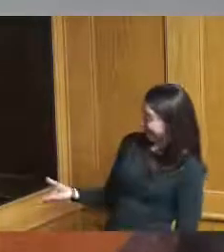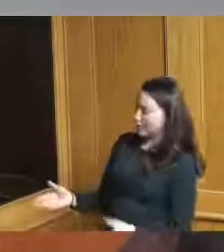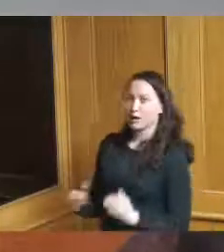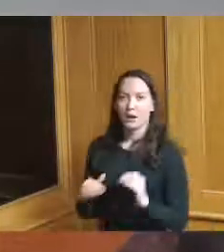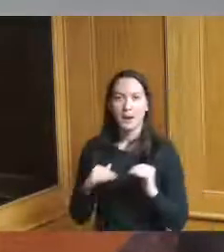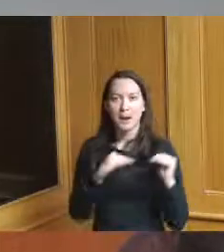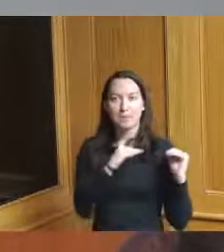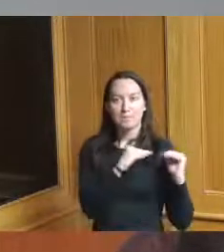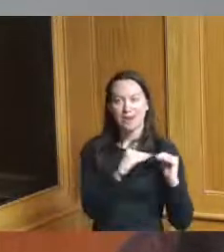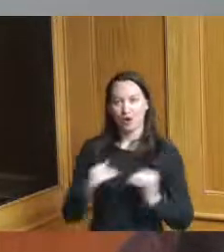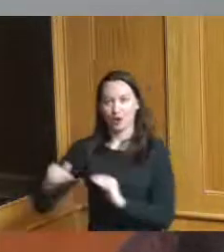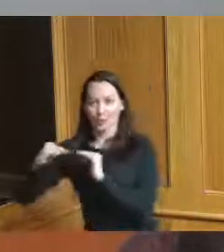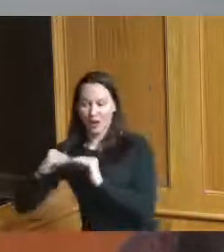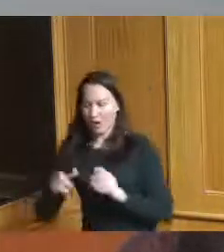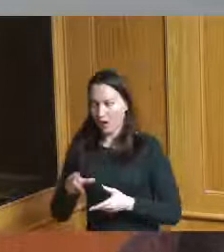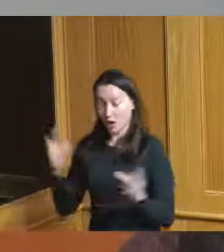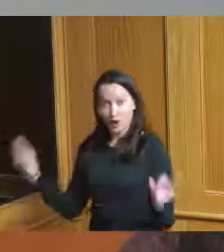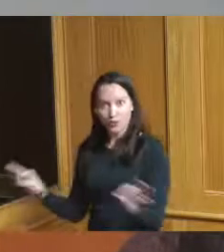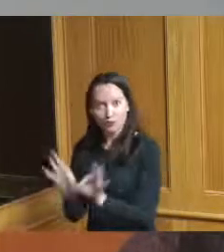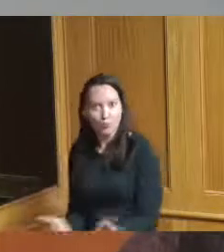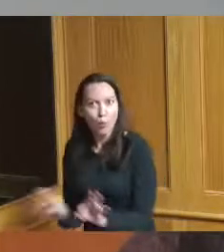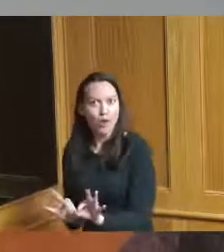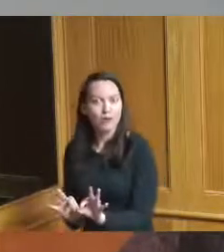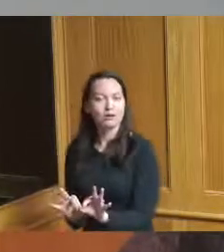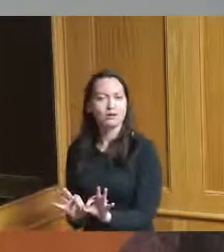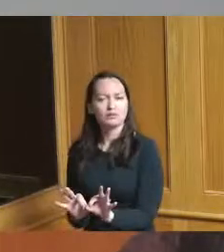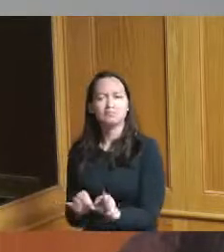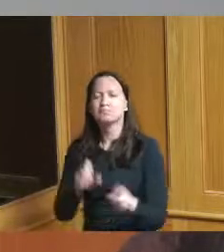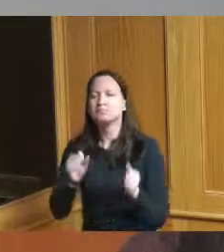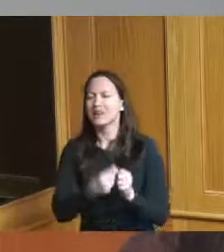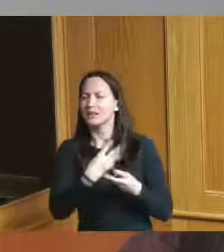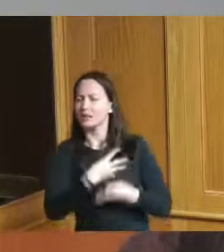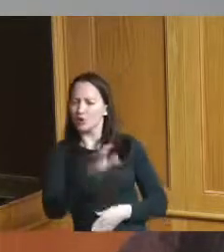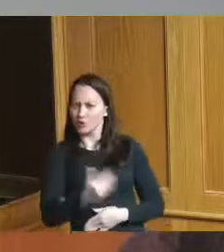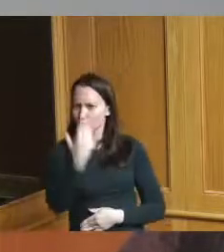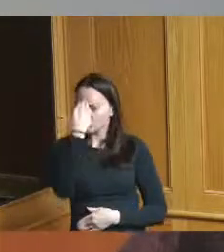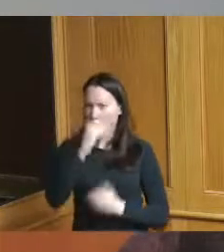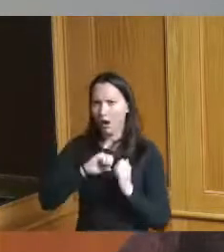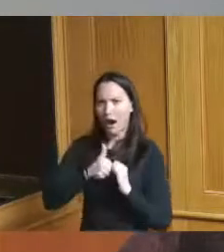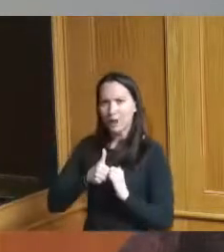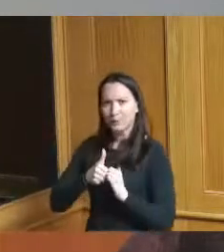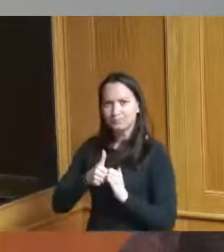is super important but is there anything here just with your knowledge of how this was conducted